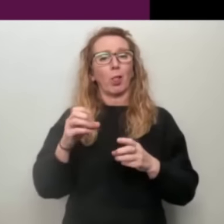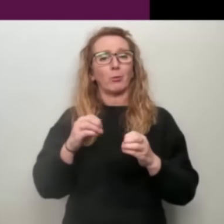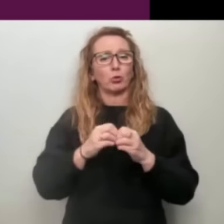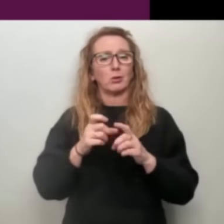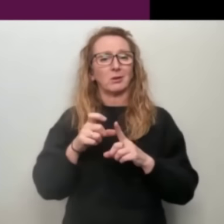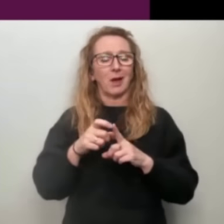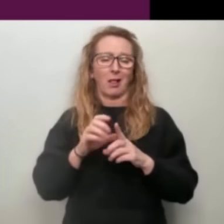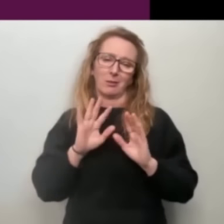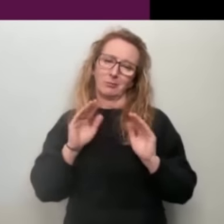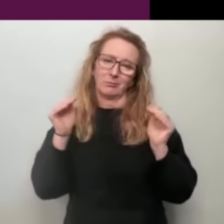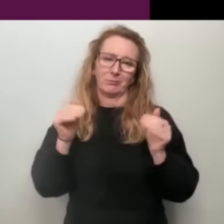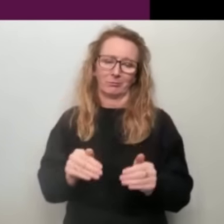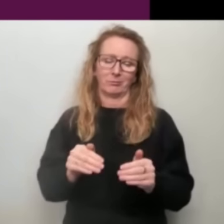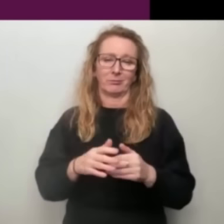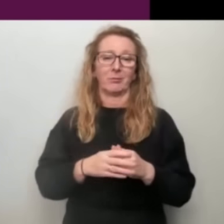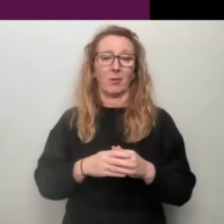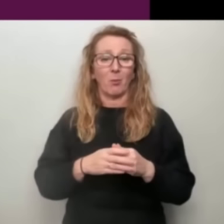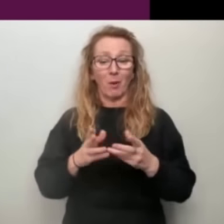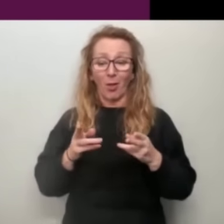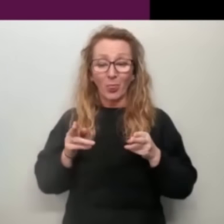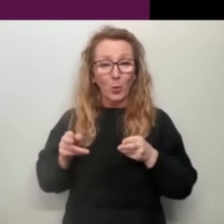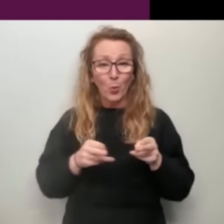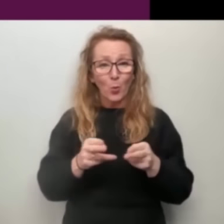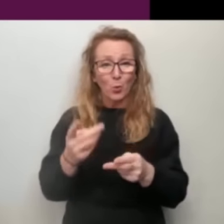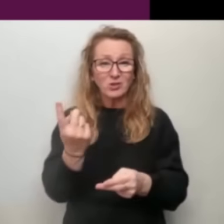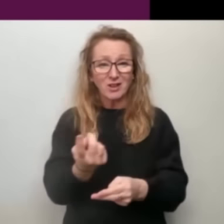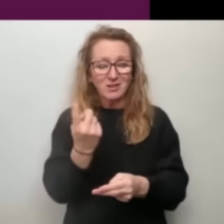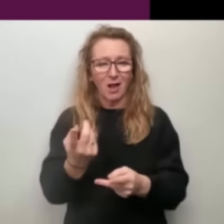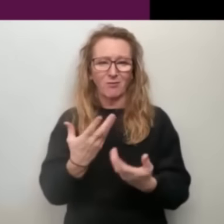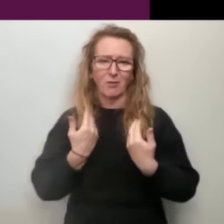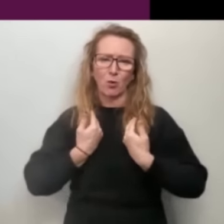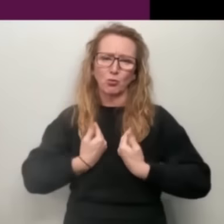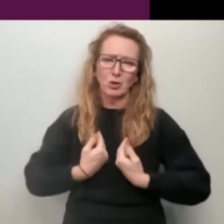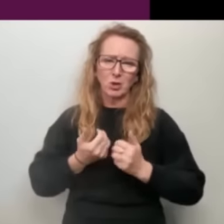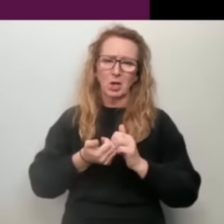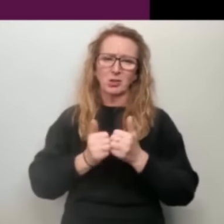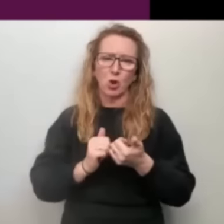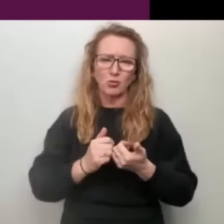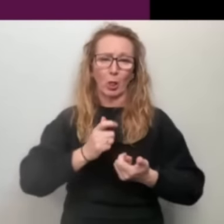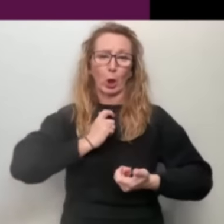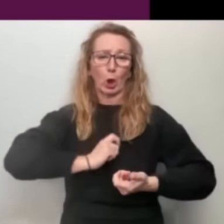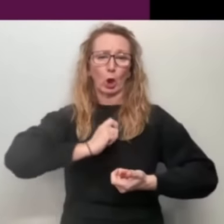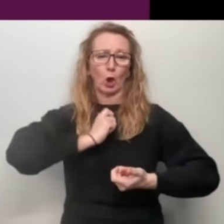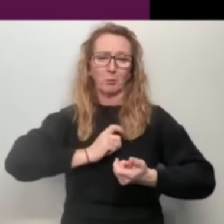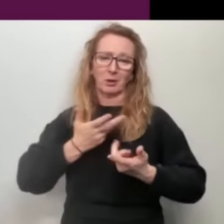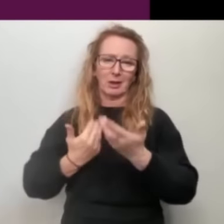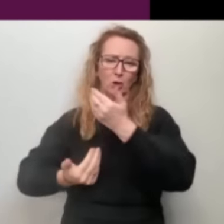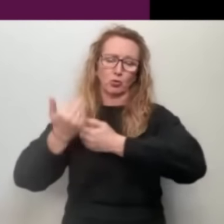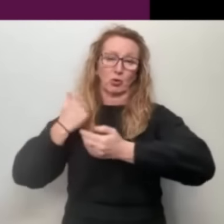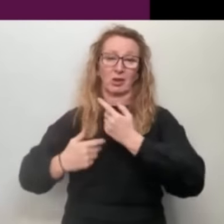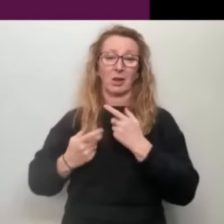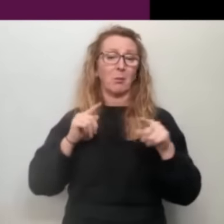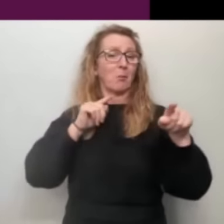but the wider area of the gorge has a rich industrial and human history, but much of the action was played out here